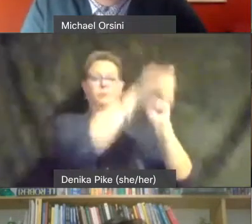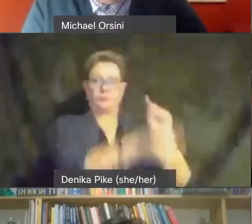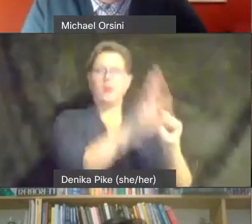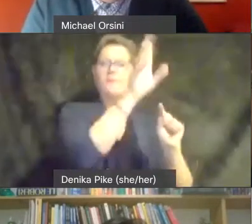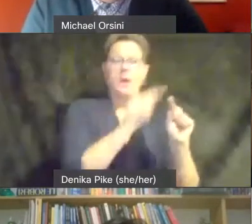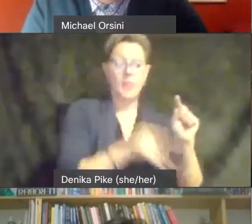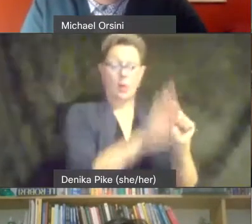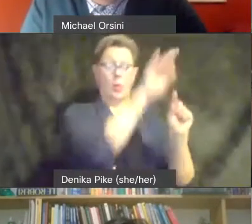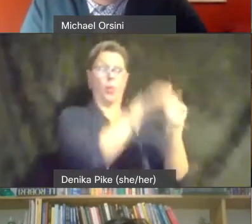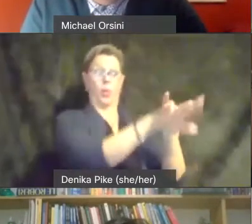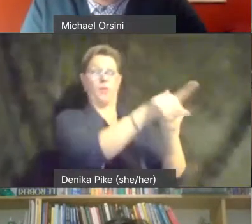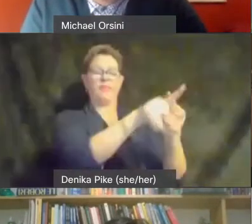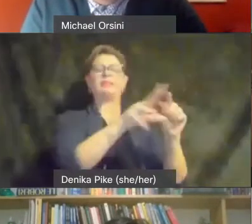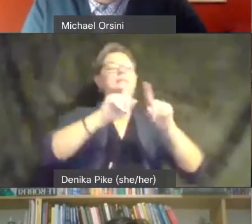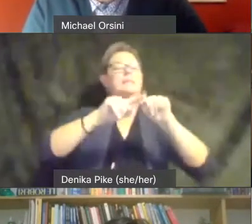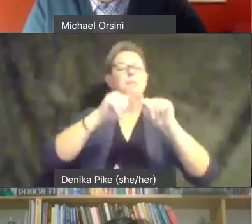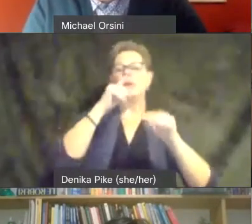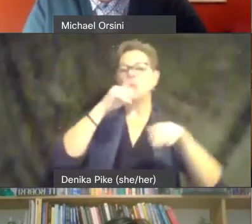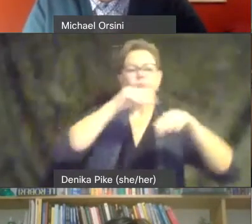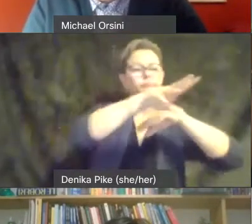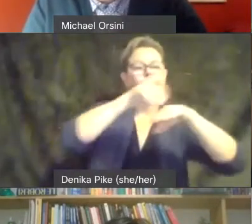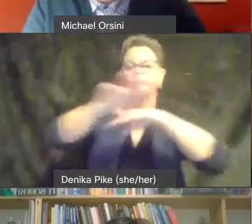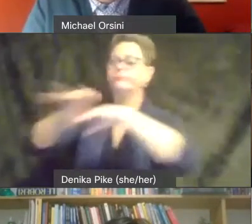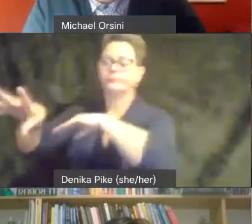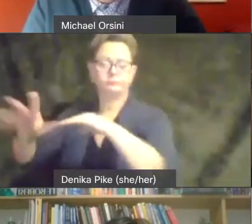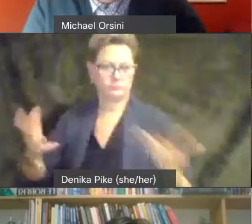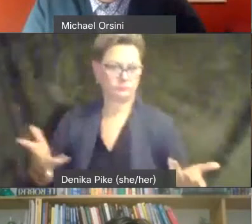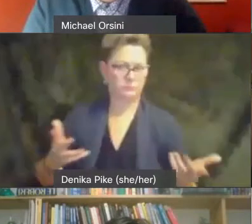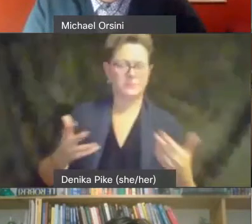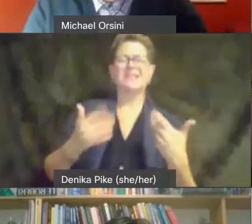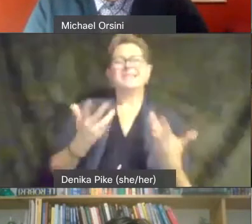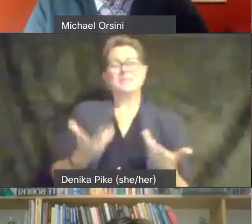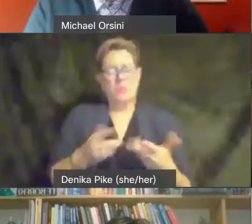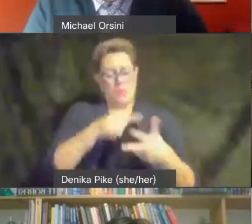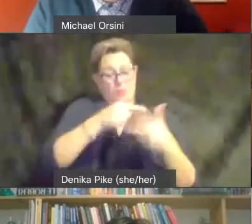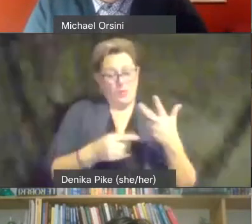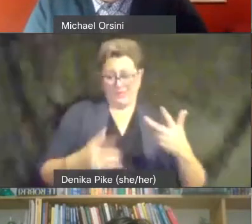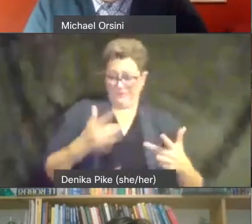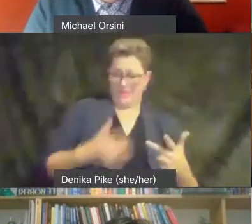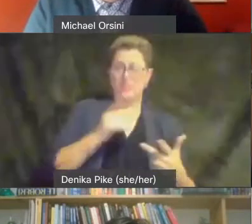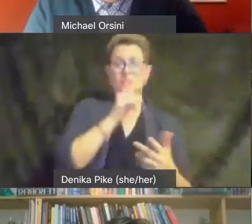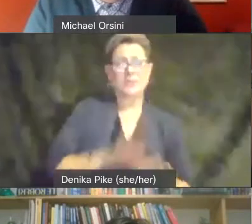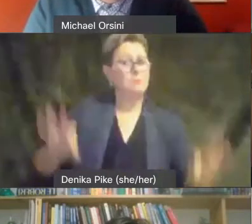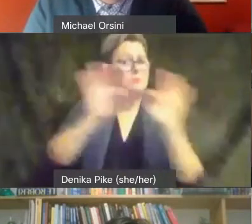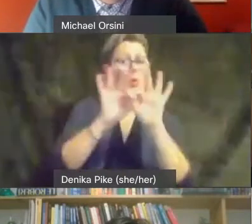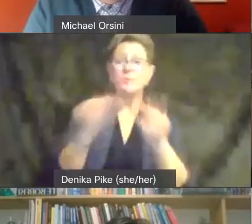So, being attuned to feelings and emotions, I think is is essential to our collective health and well, being as and.